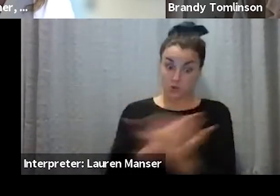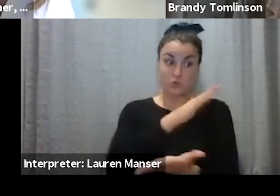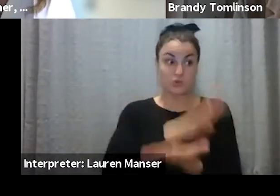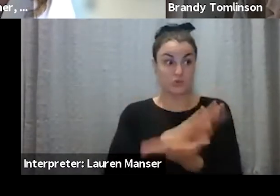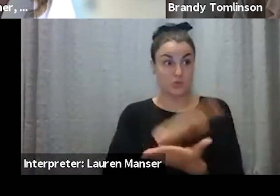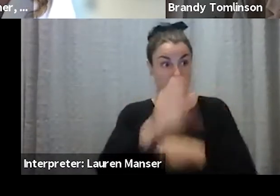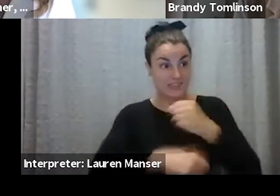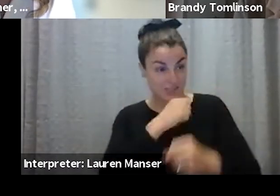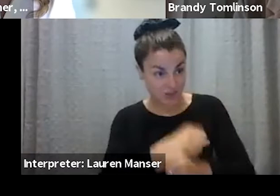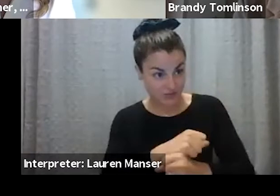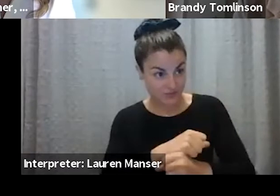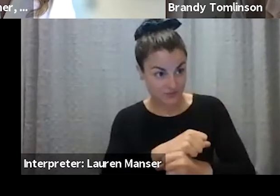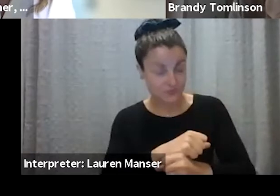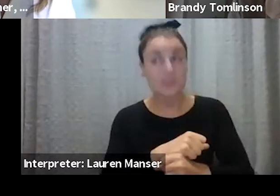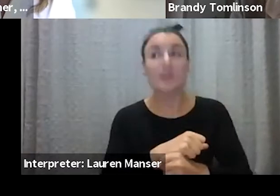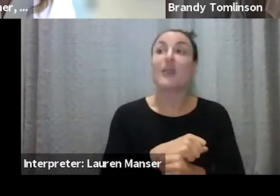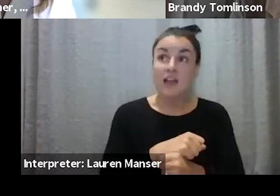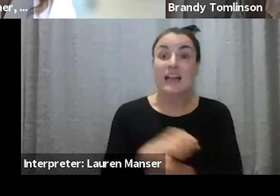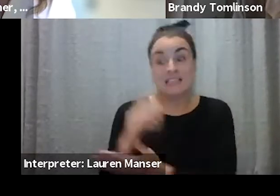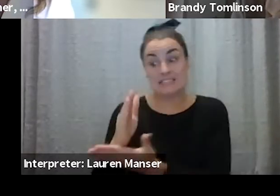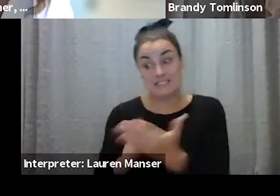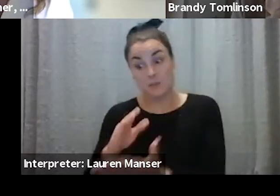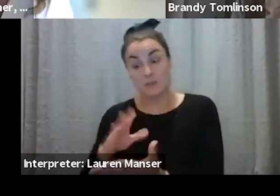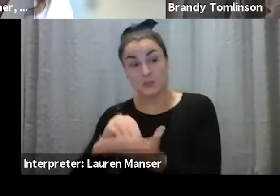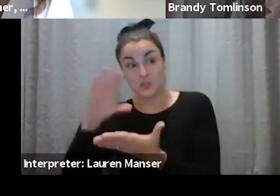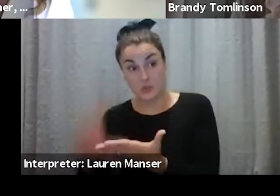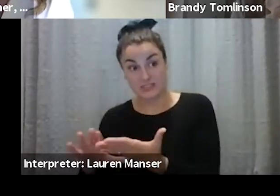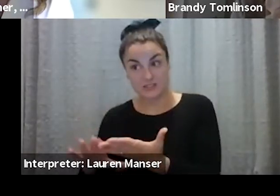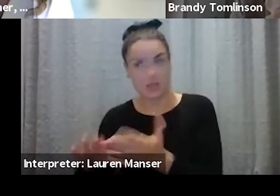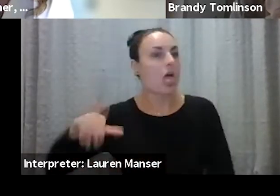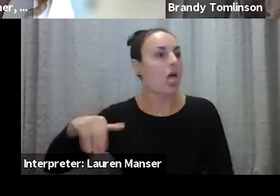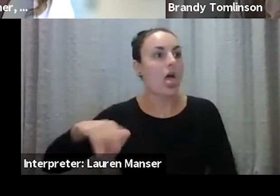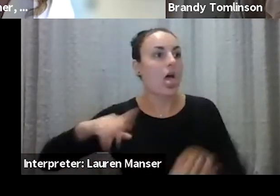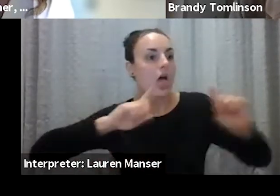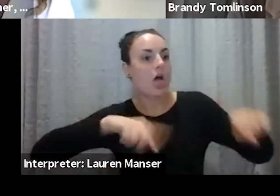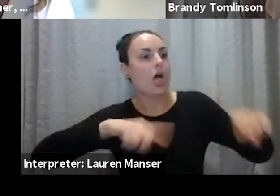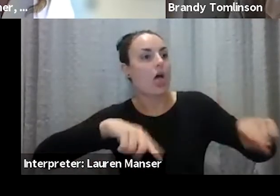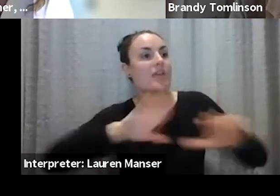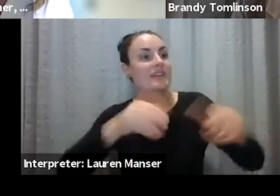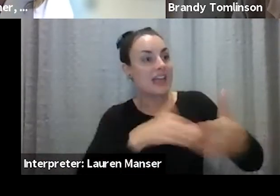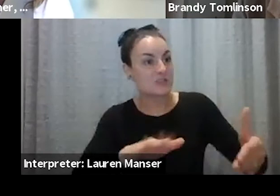haven't been in a classroom in almost a whole year. You're right, that's a perfect time in which school begin.